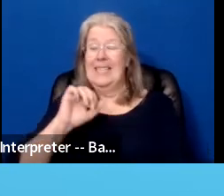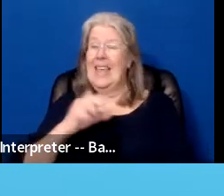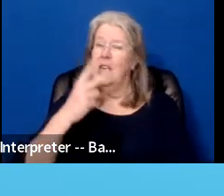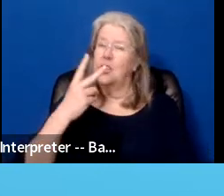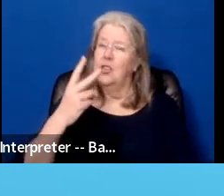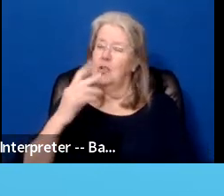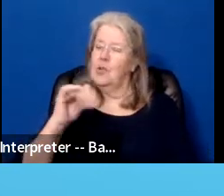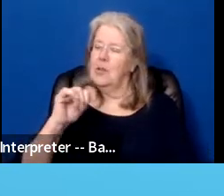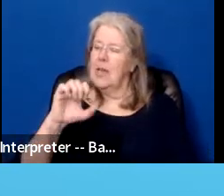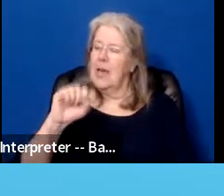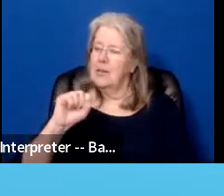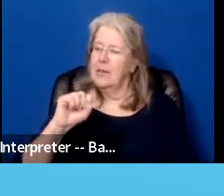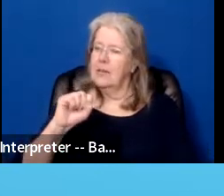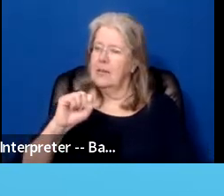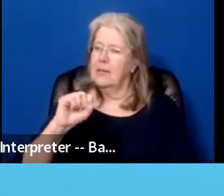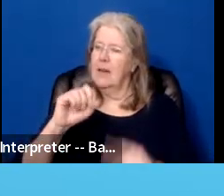person with two tests?